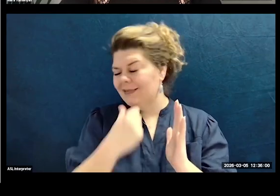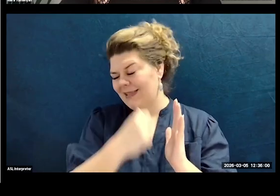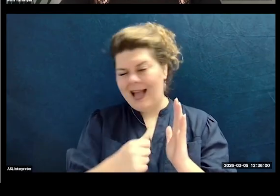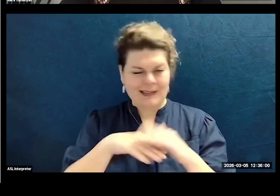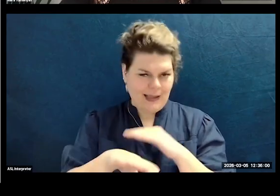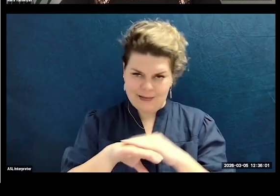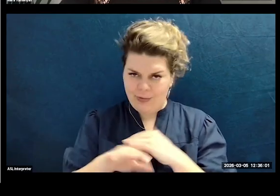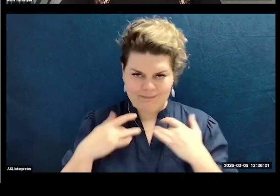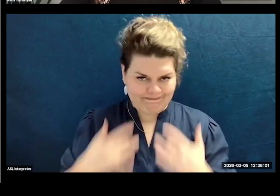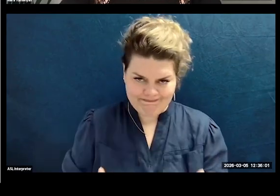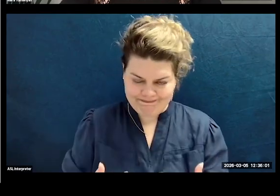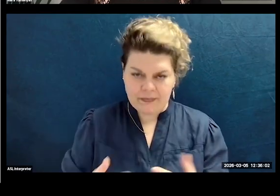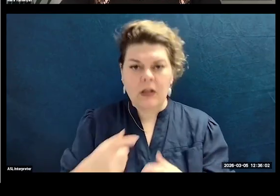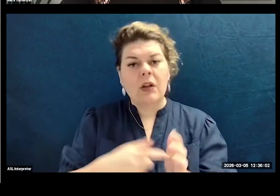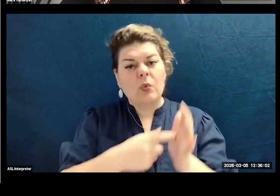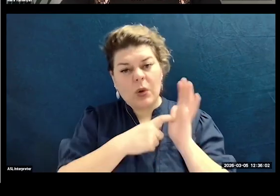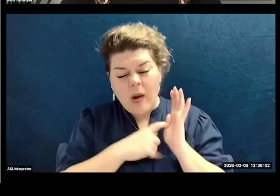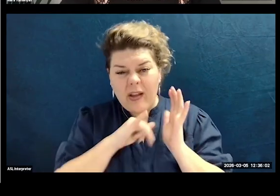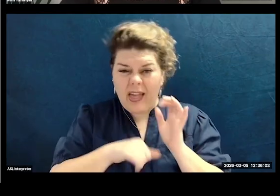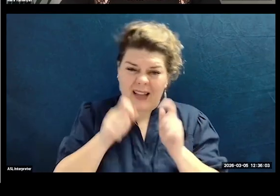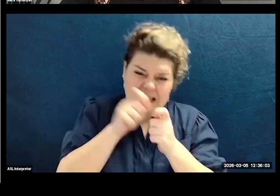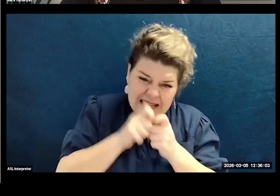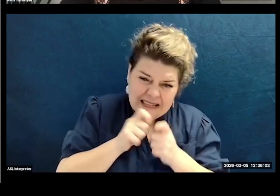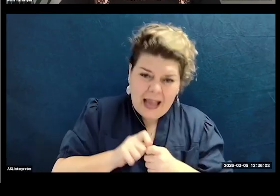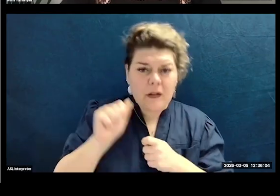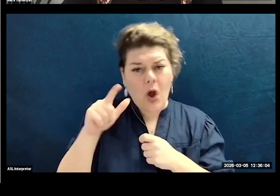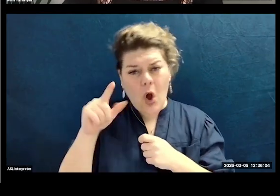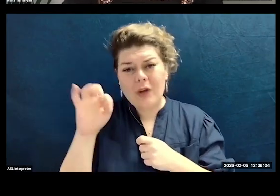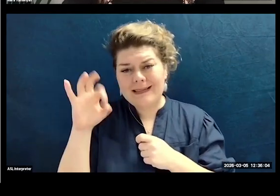and they require detailed alternative text, as Jessica just covered.